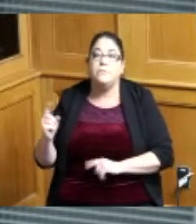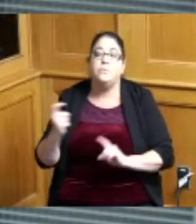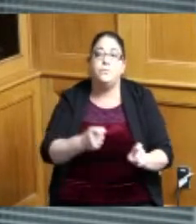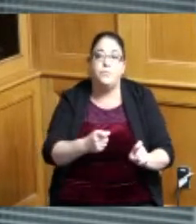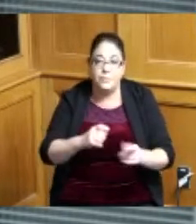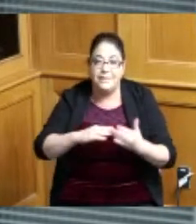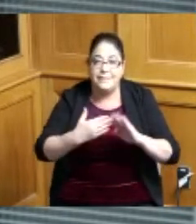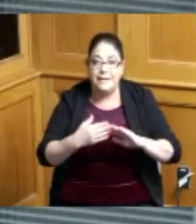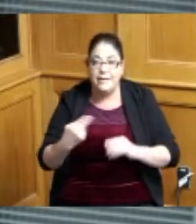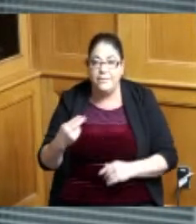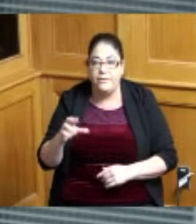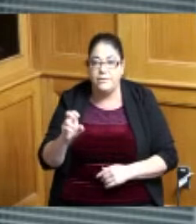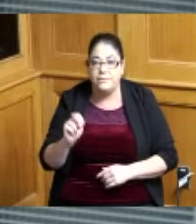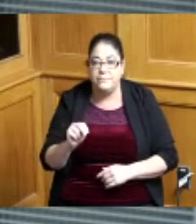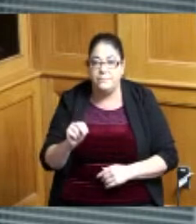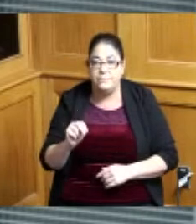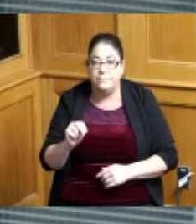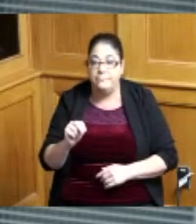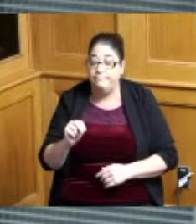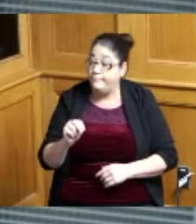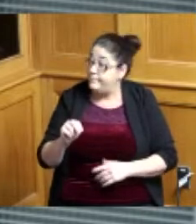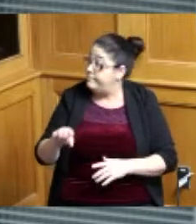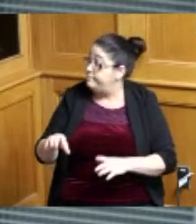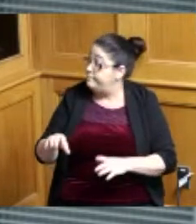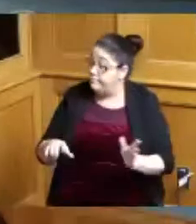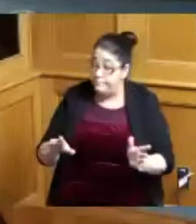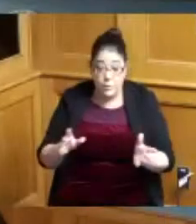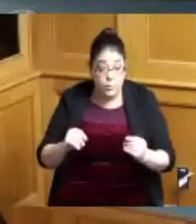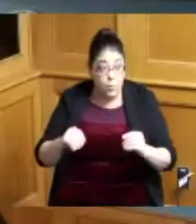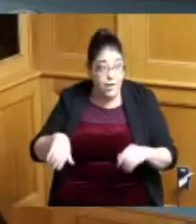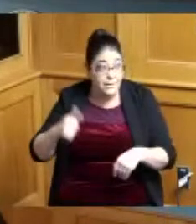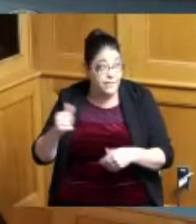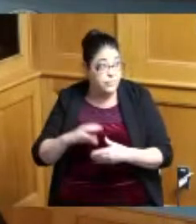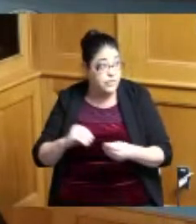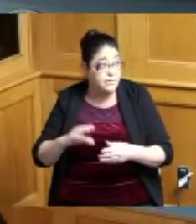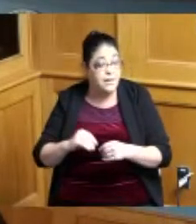okay thank you no additional discussion I'd like to make a motion to adopt by